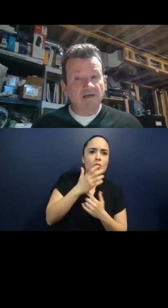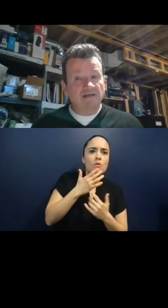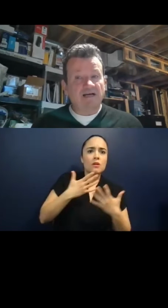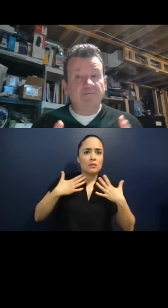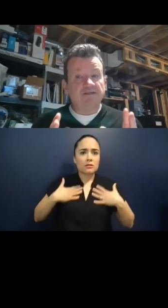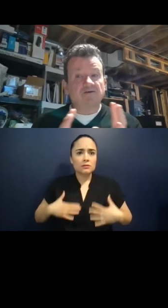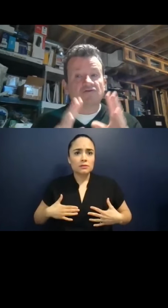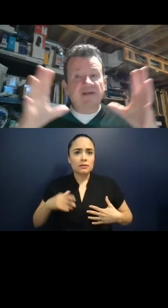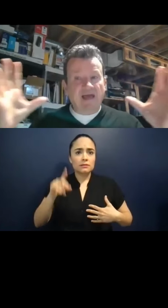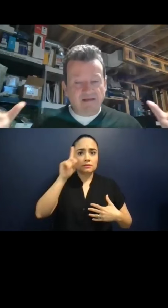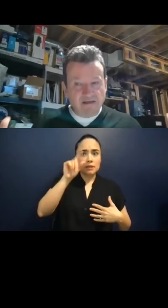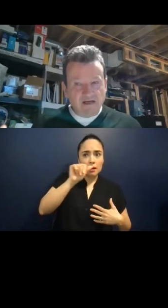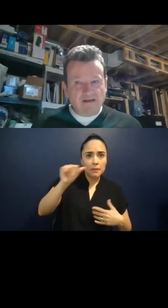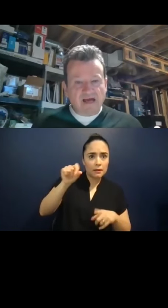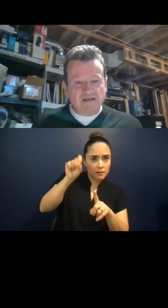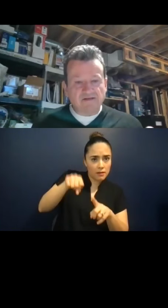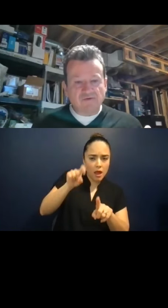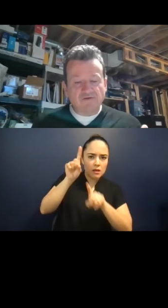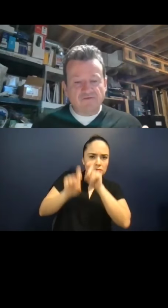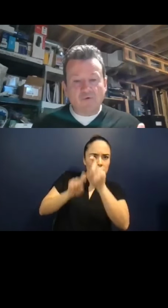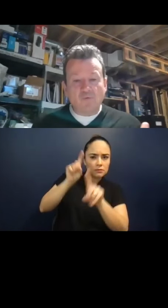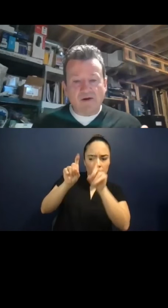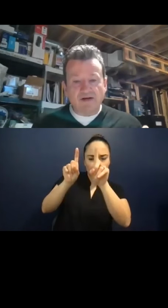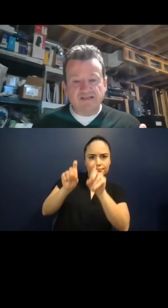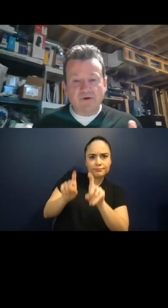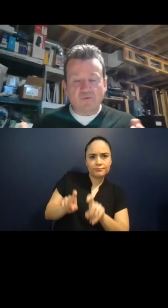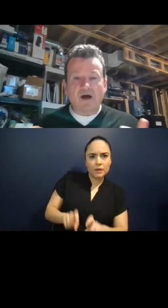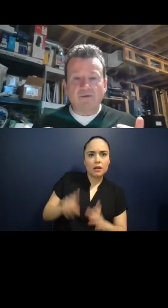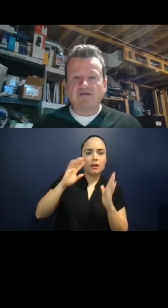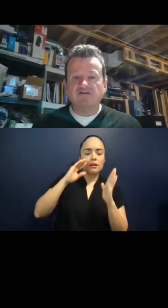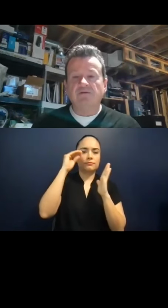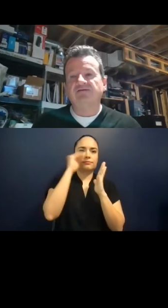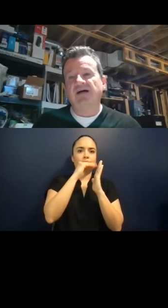You may be asked to voluntarily given information.